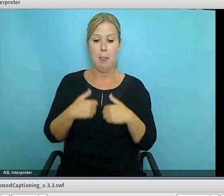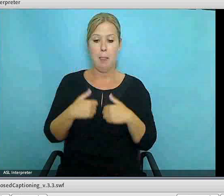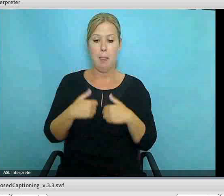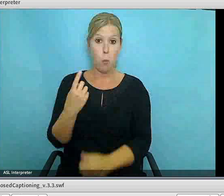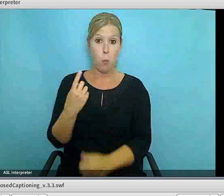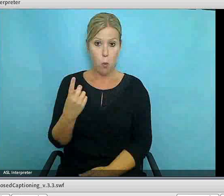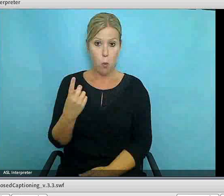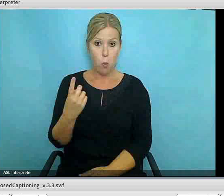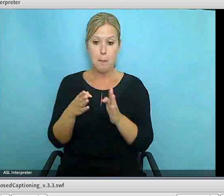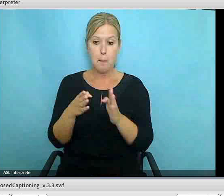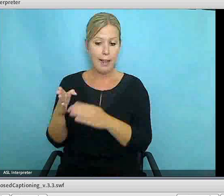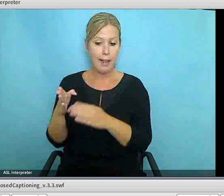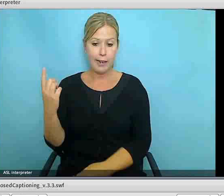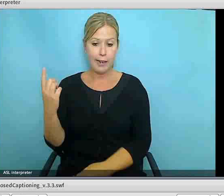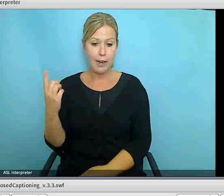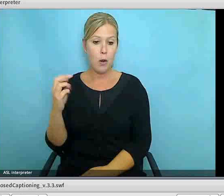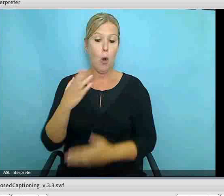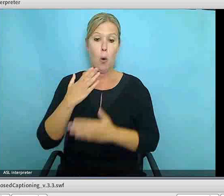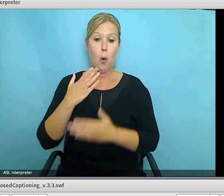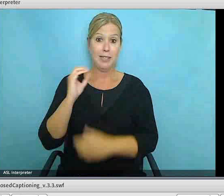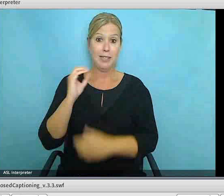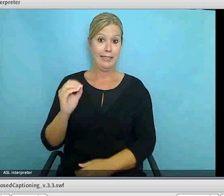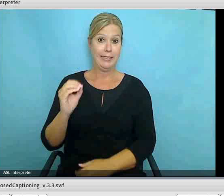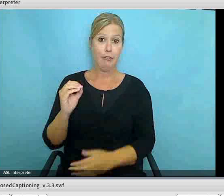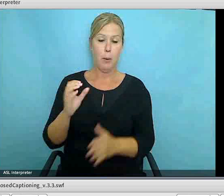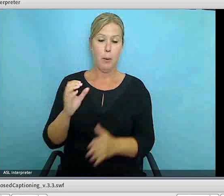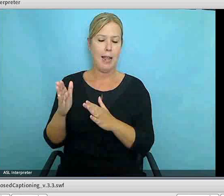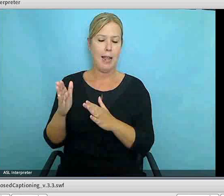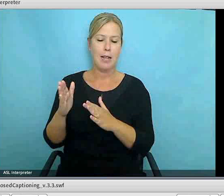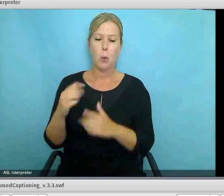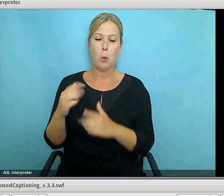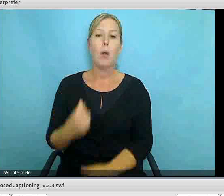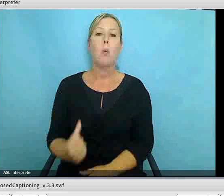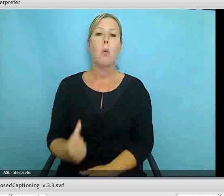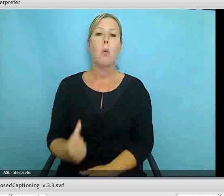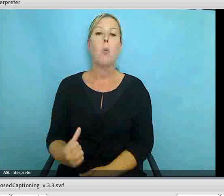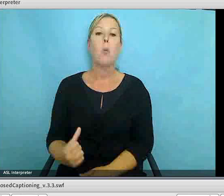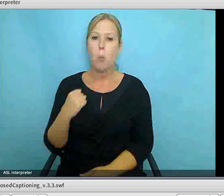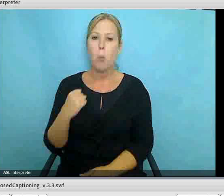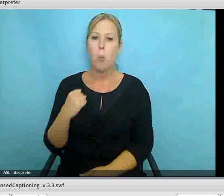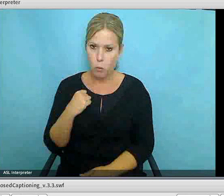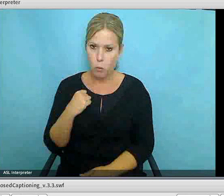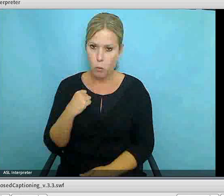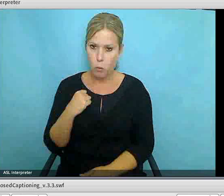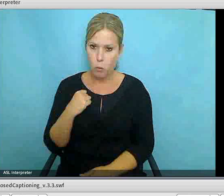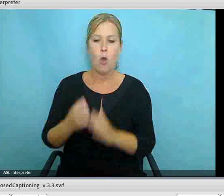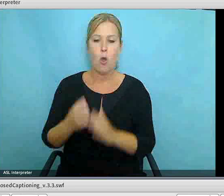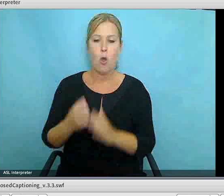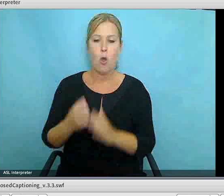If a person lives in an area that there are at least two plans -- and those would be Hampden